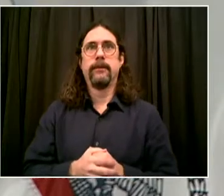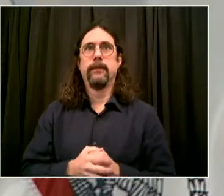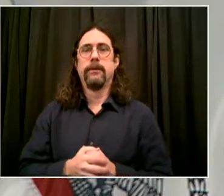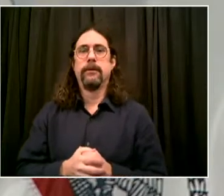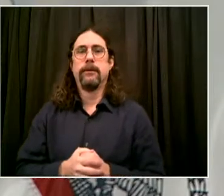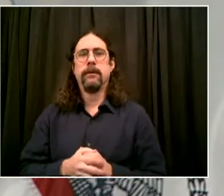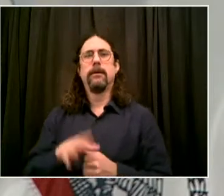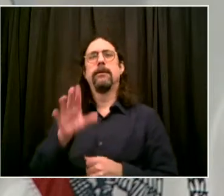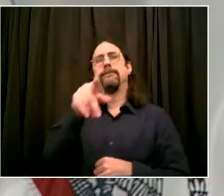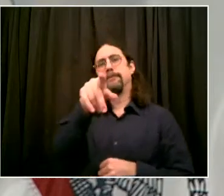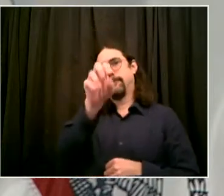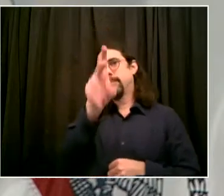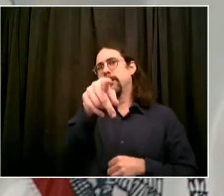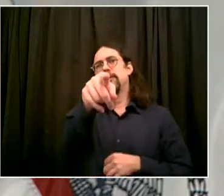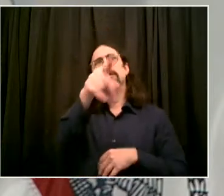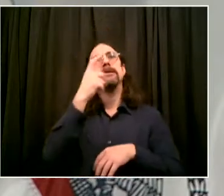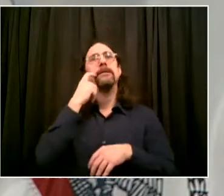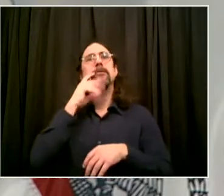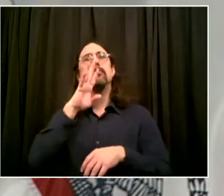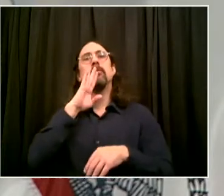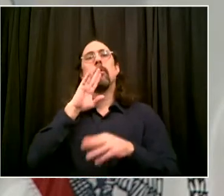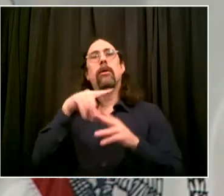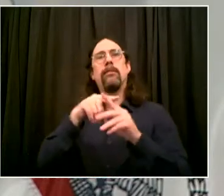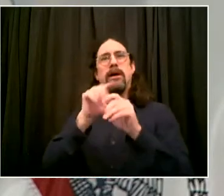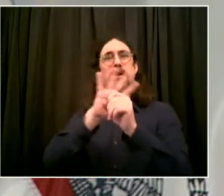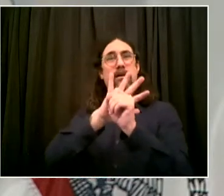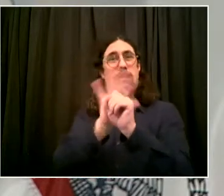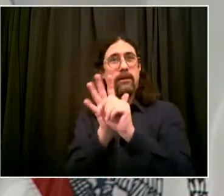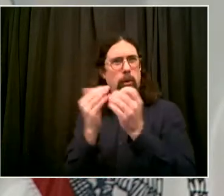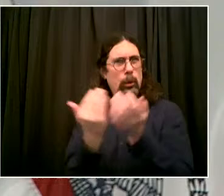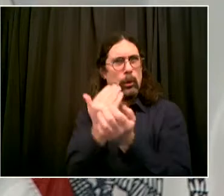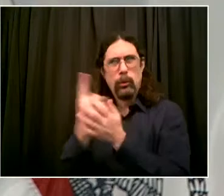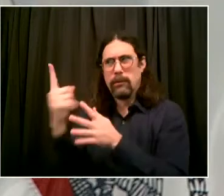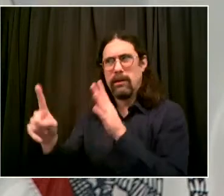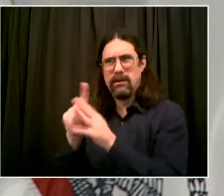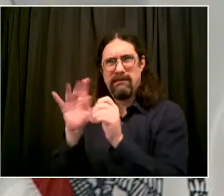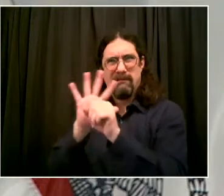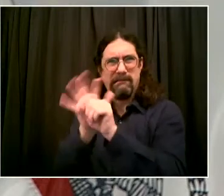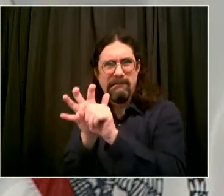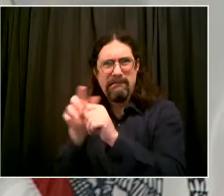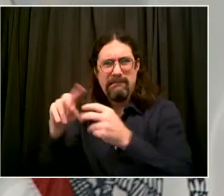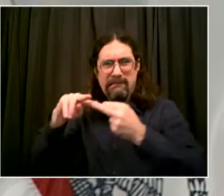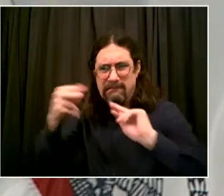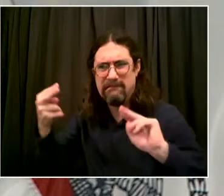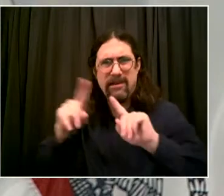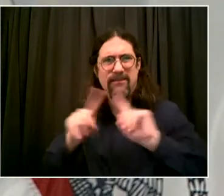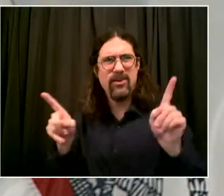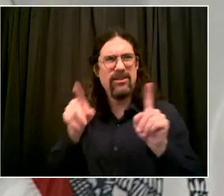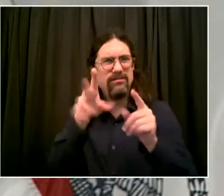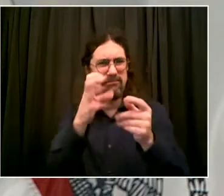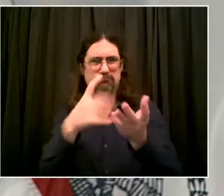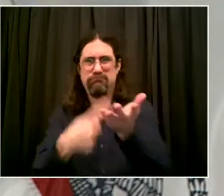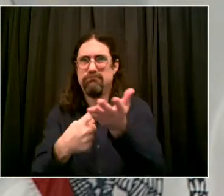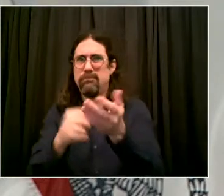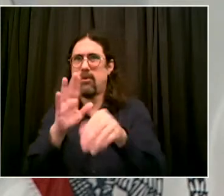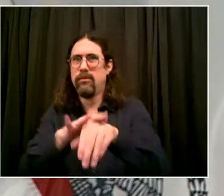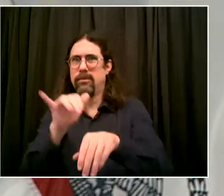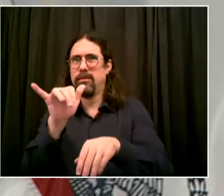Reporter: GIVEN N U YOJUJUST ASSD KEABOUT T VAVAIARNCE HAVE A QUESTION FOR YOU AND HELP EXPERTS